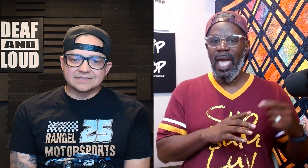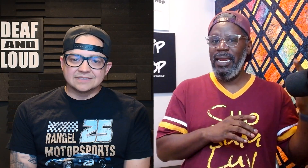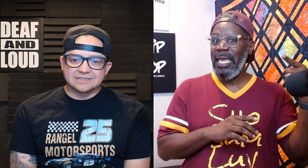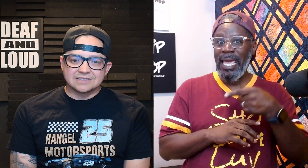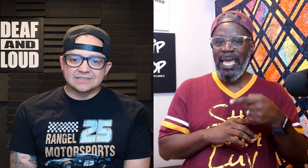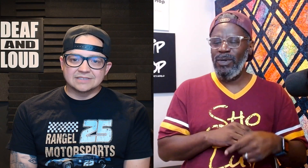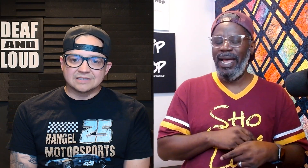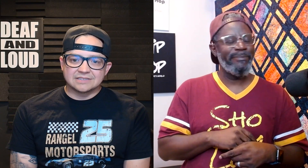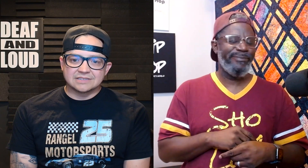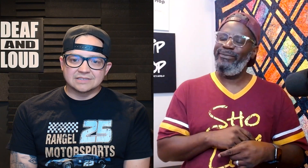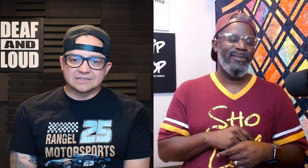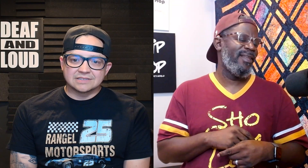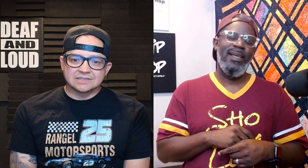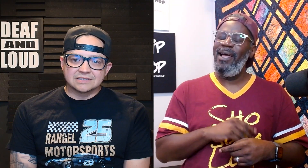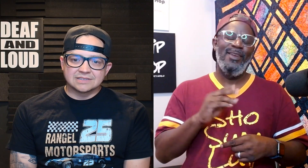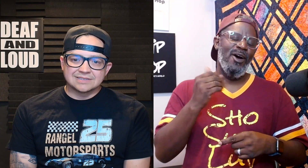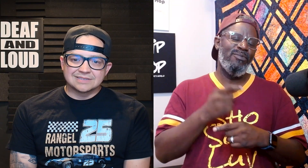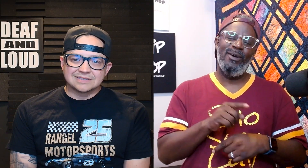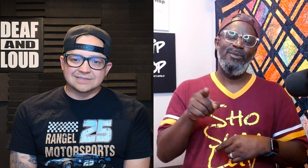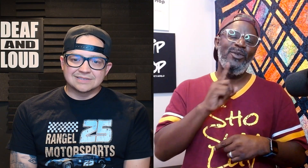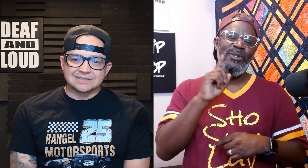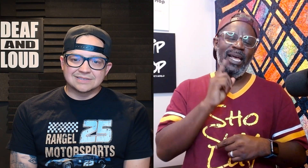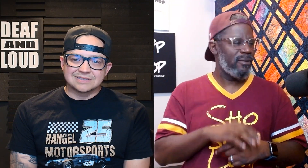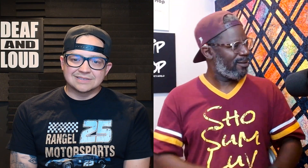And he was like, "No bro, you Deaf."